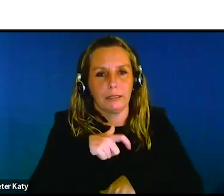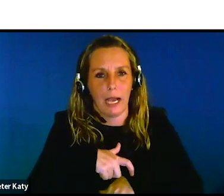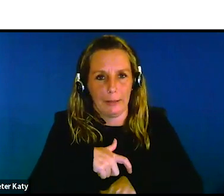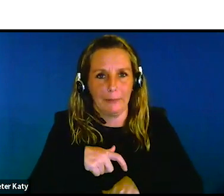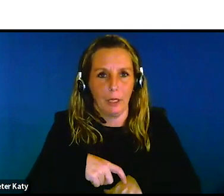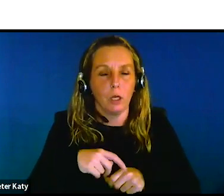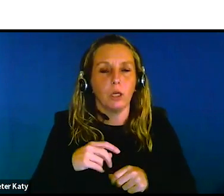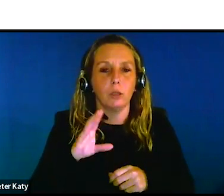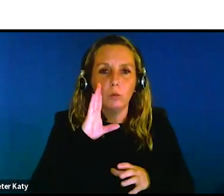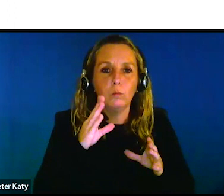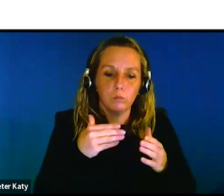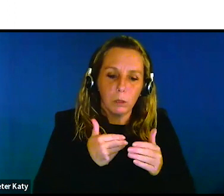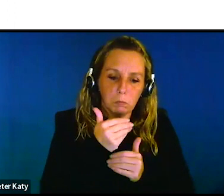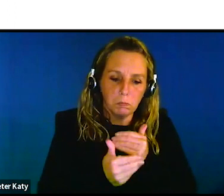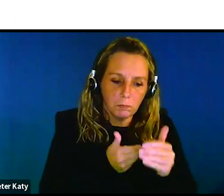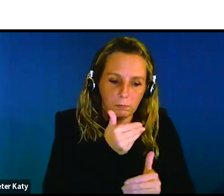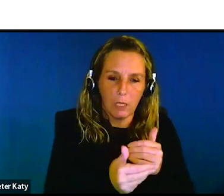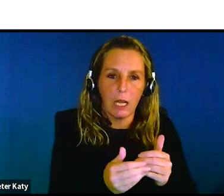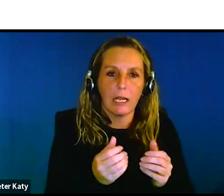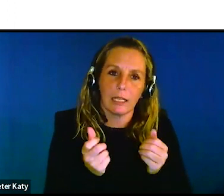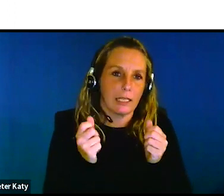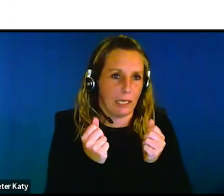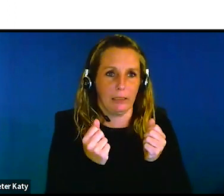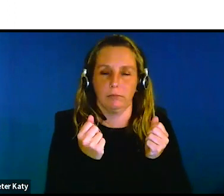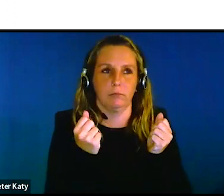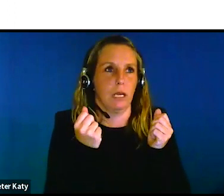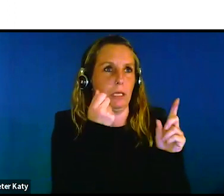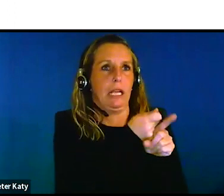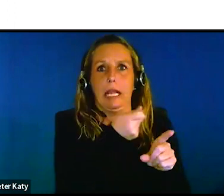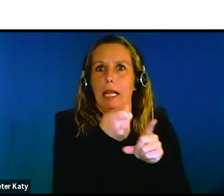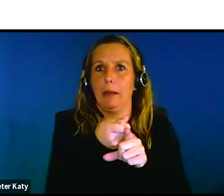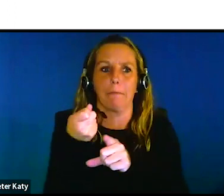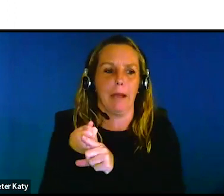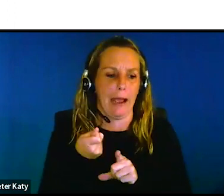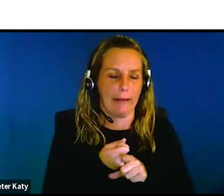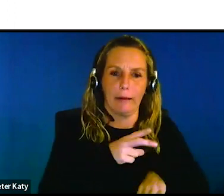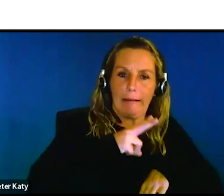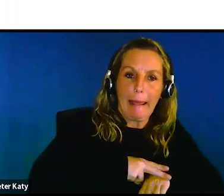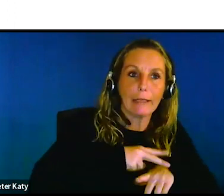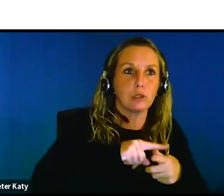a multi-directional impact nationally within states, local areas,